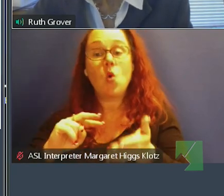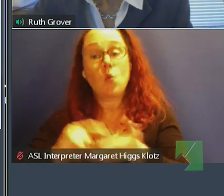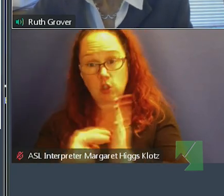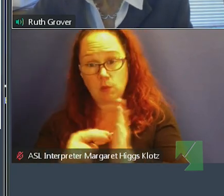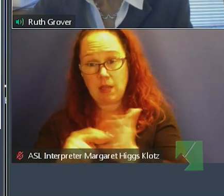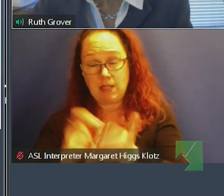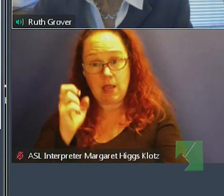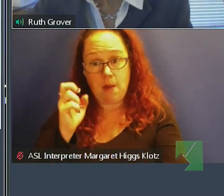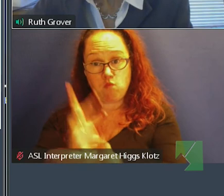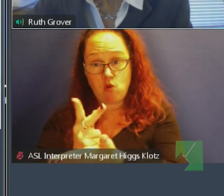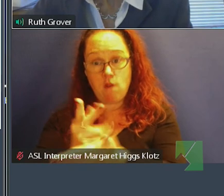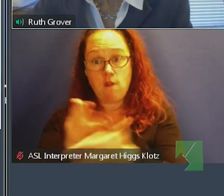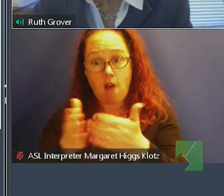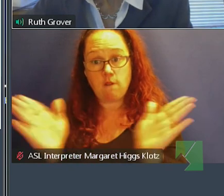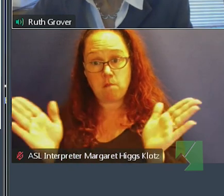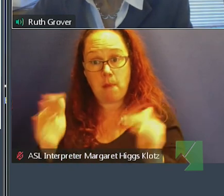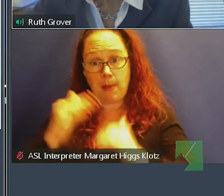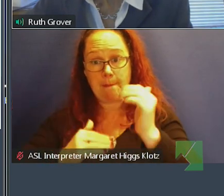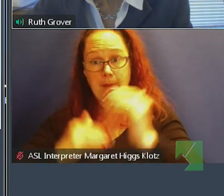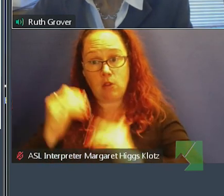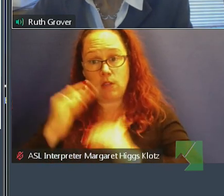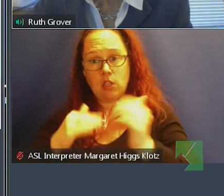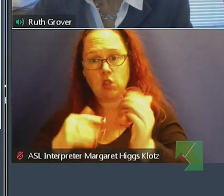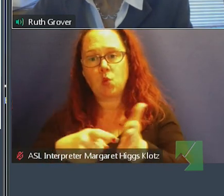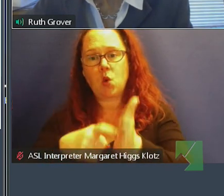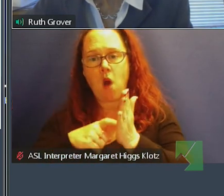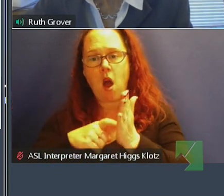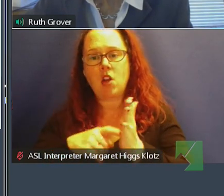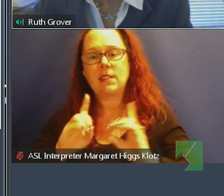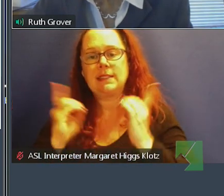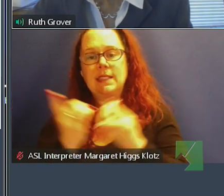uses on public land requires district council council approval.